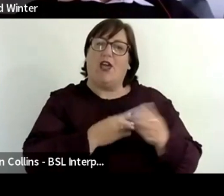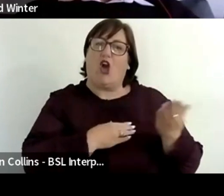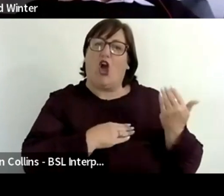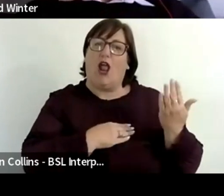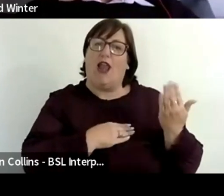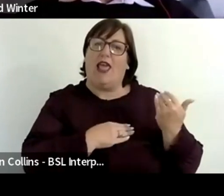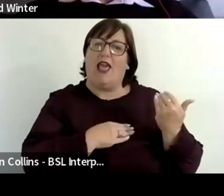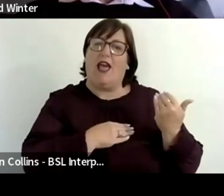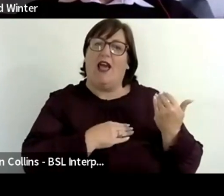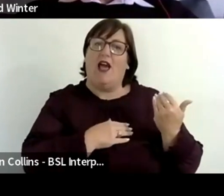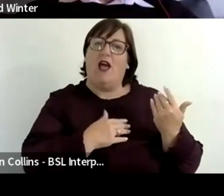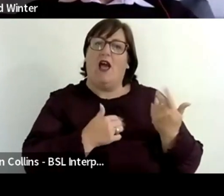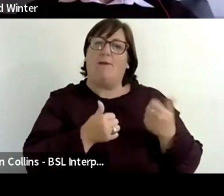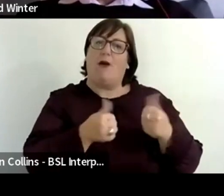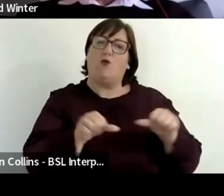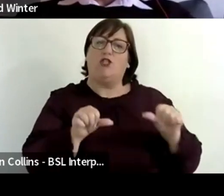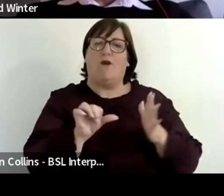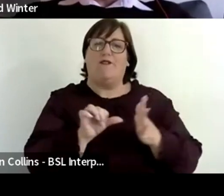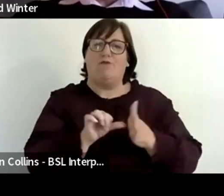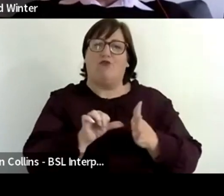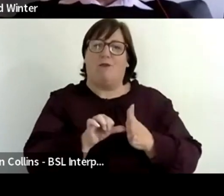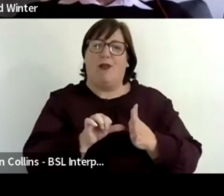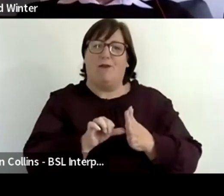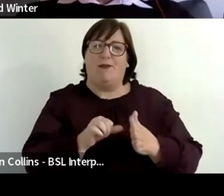we solve a problem like Maria" I was trying to hold back!